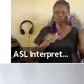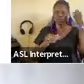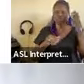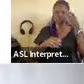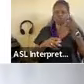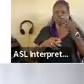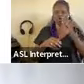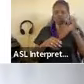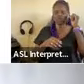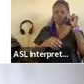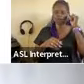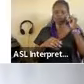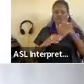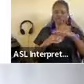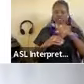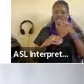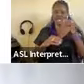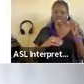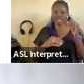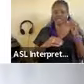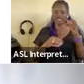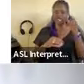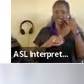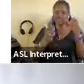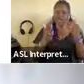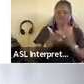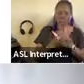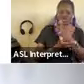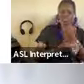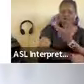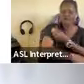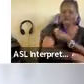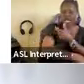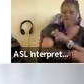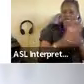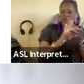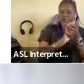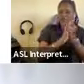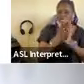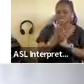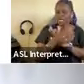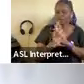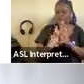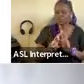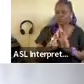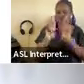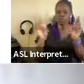time and if a new vaccine becomes available, making that available to those